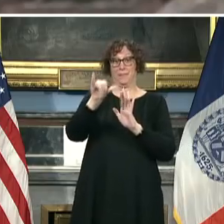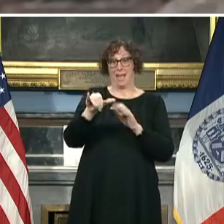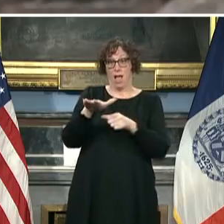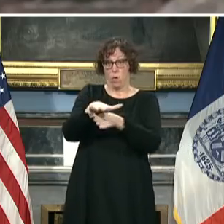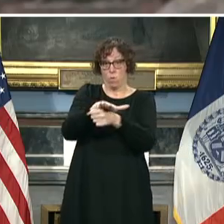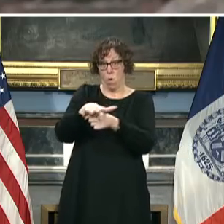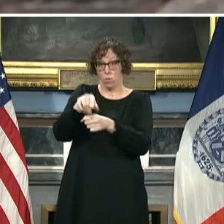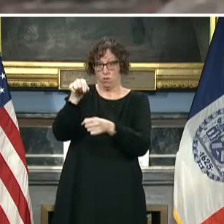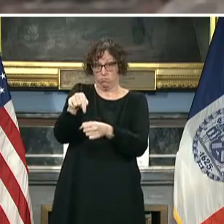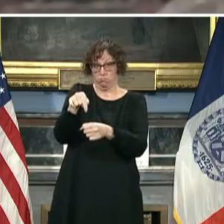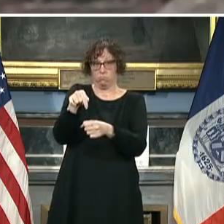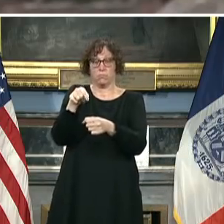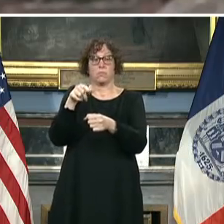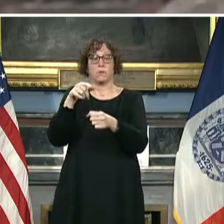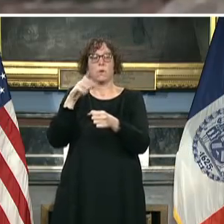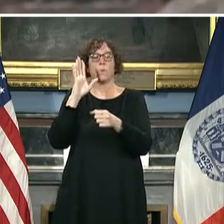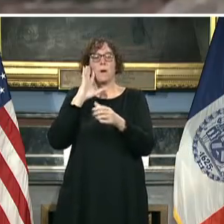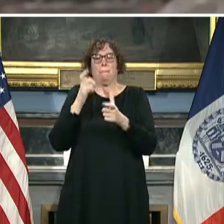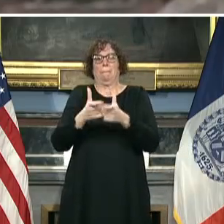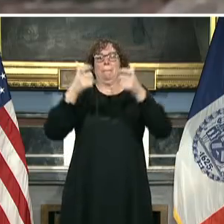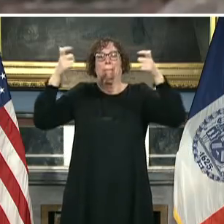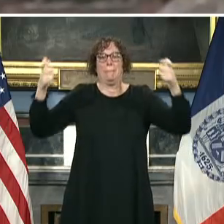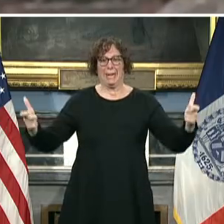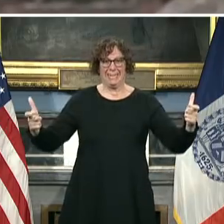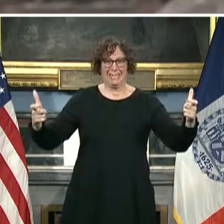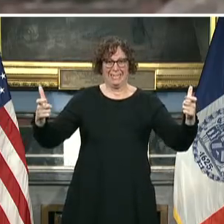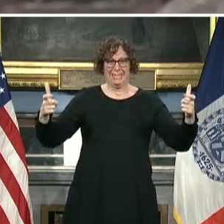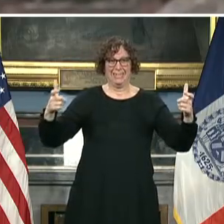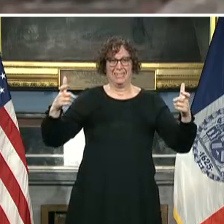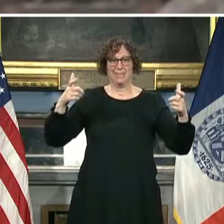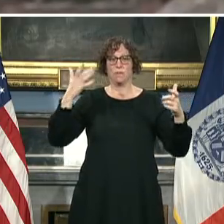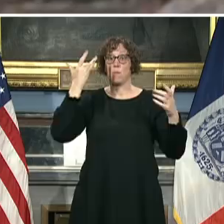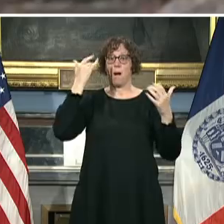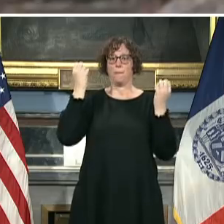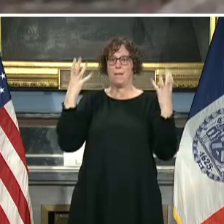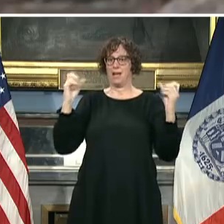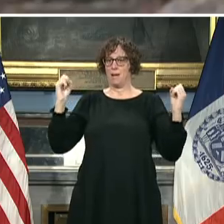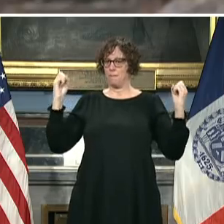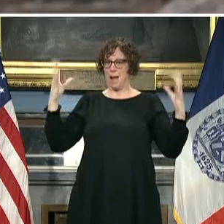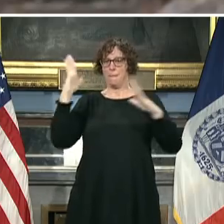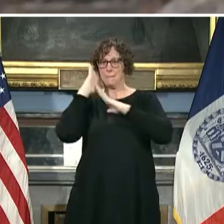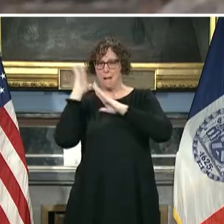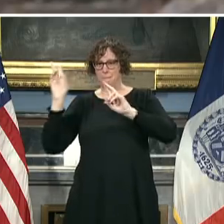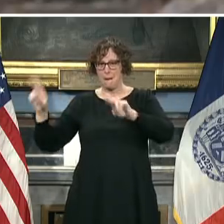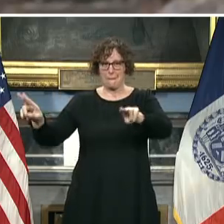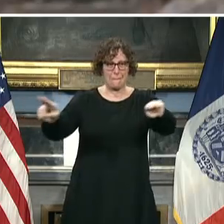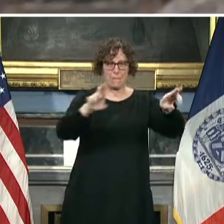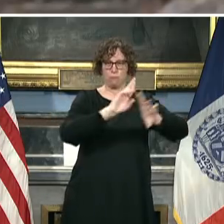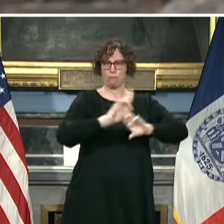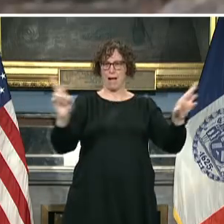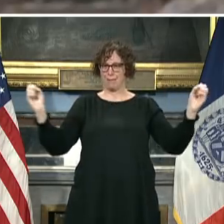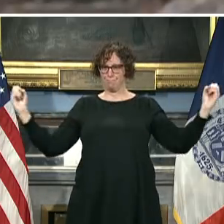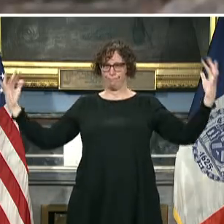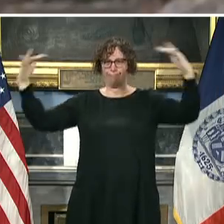WILL BE A BIG PUBLIC BUILDING, THE BILLIE JEAN KING CENTER,